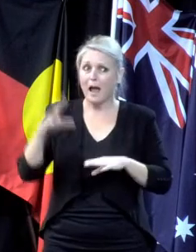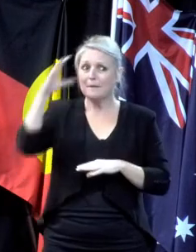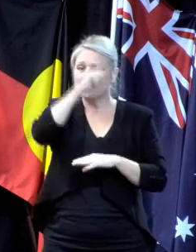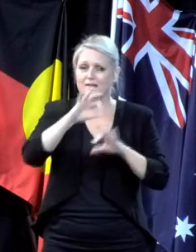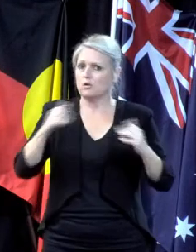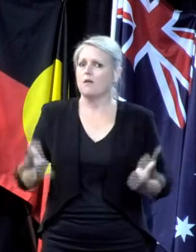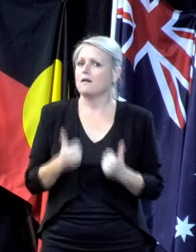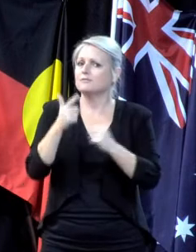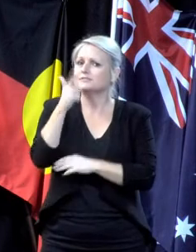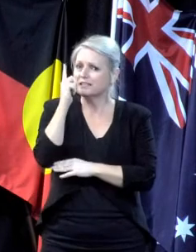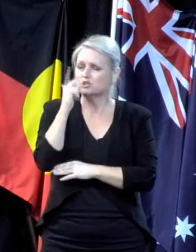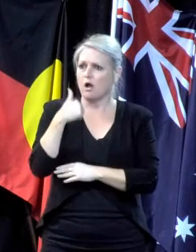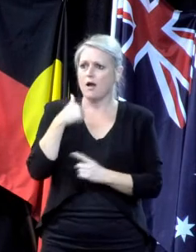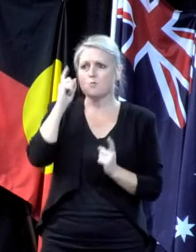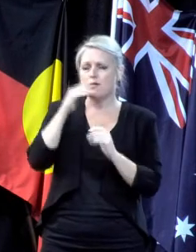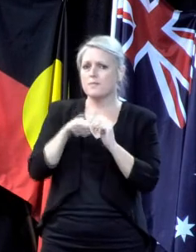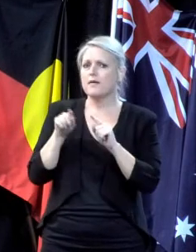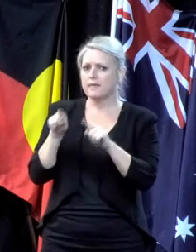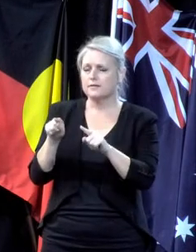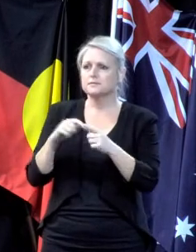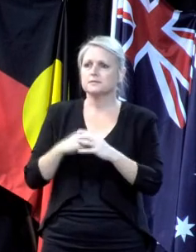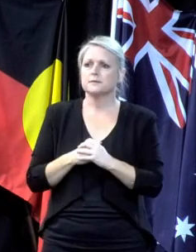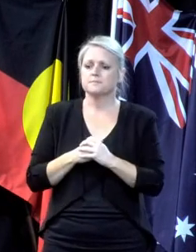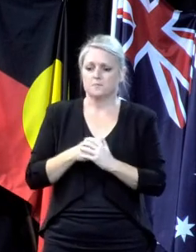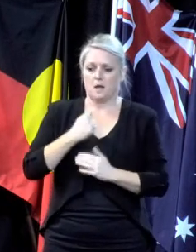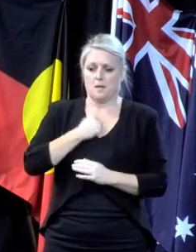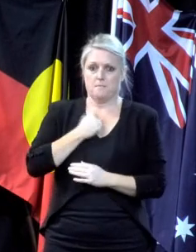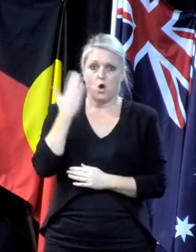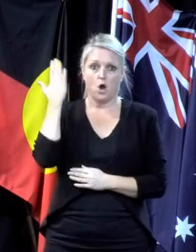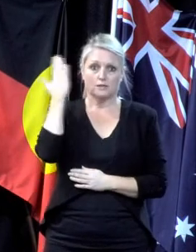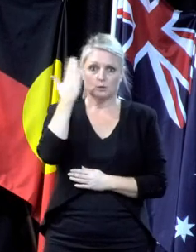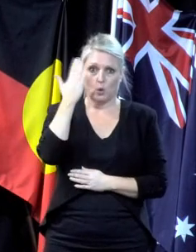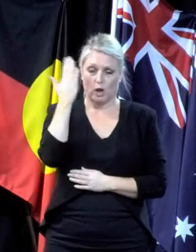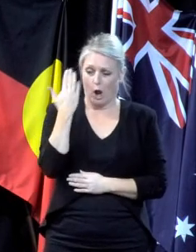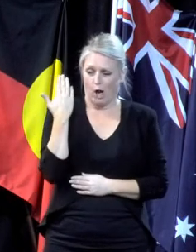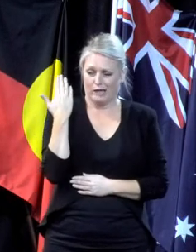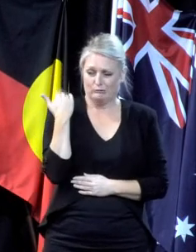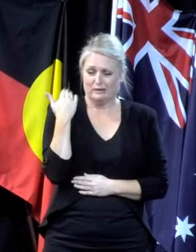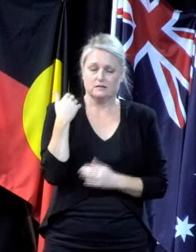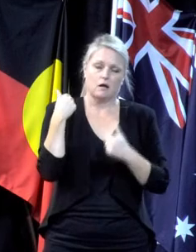At the moment, in – in our school, we have just managed to fill our staffing quota for – for this year.